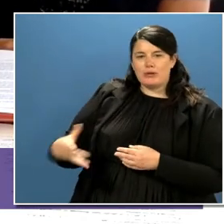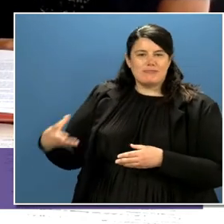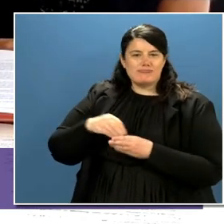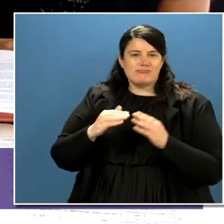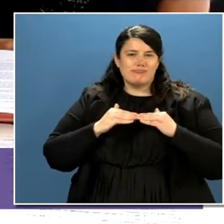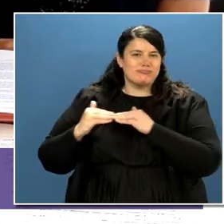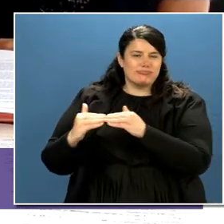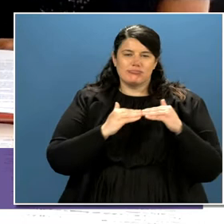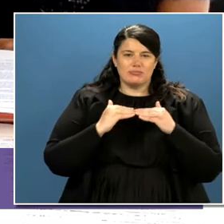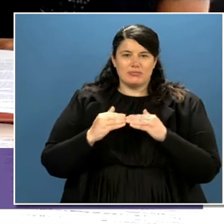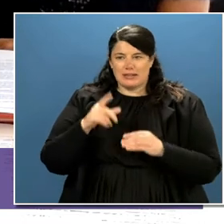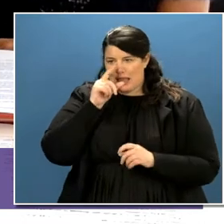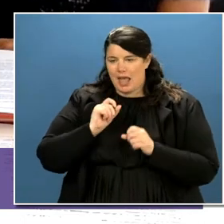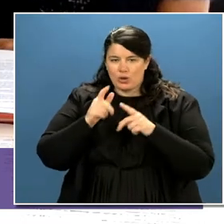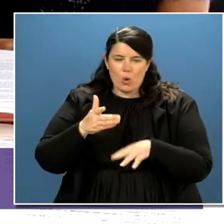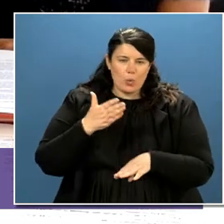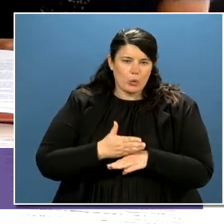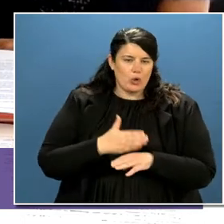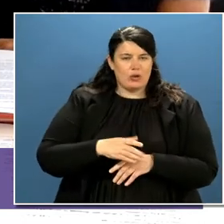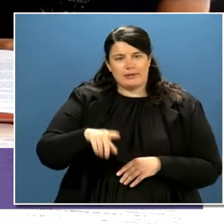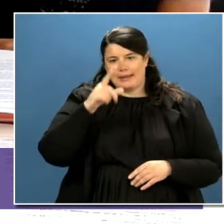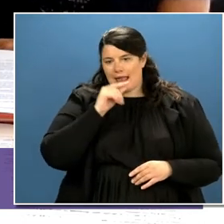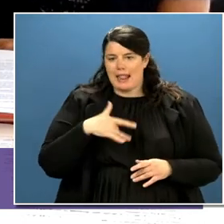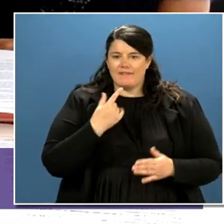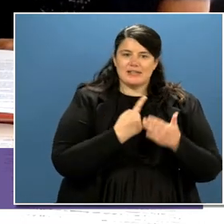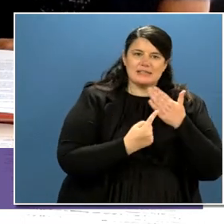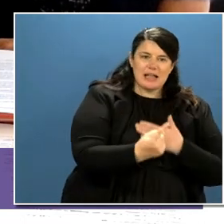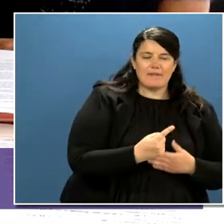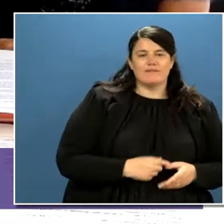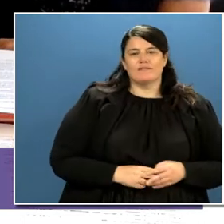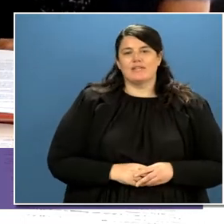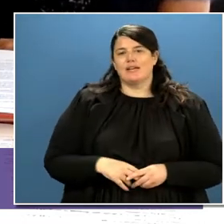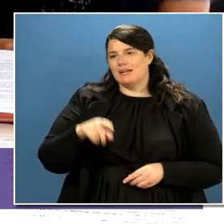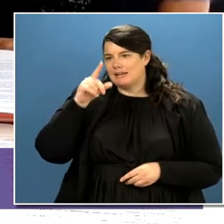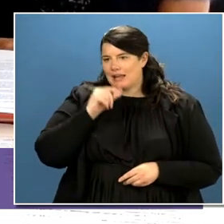to go to work, should be able to live independently, should be able to have